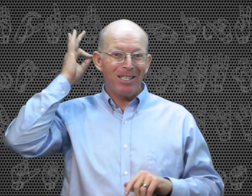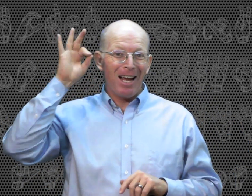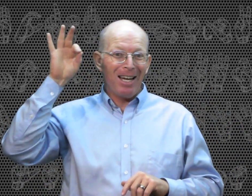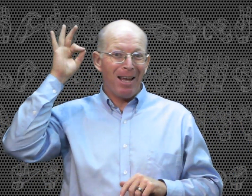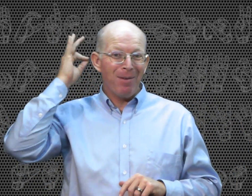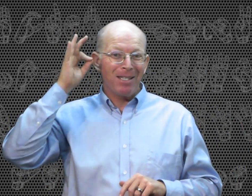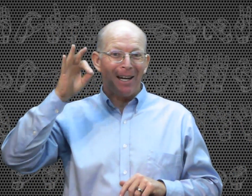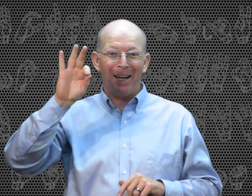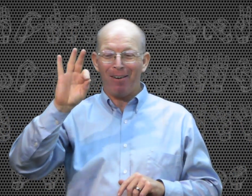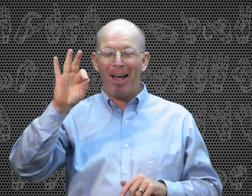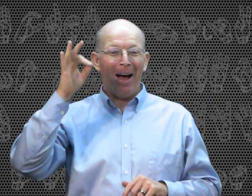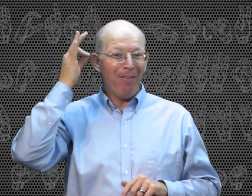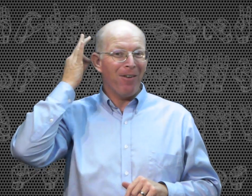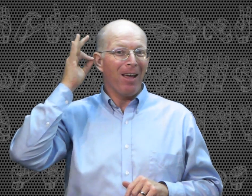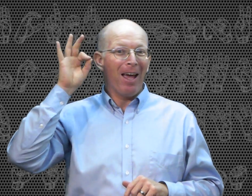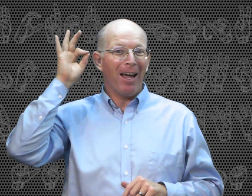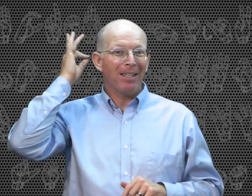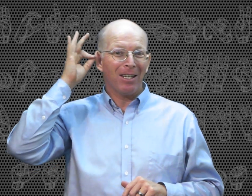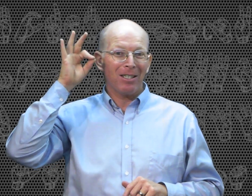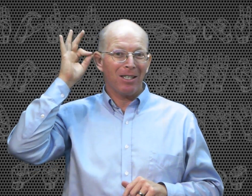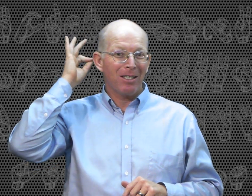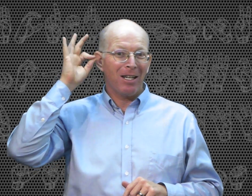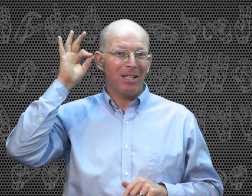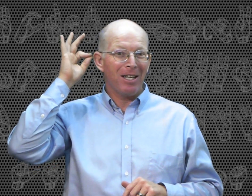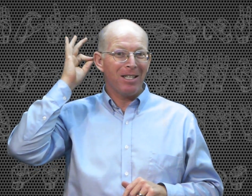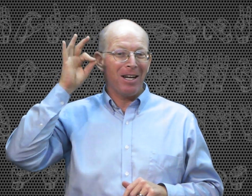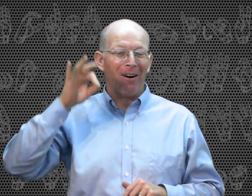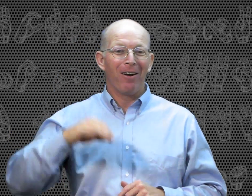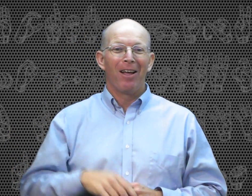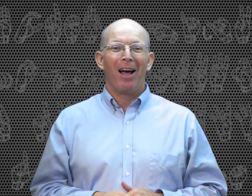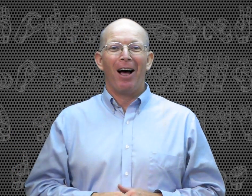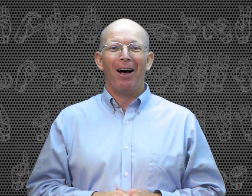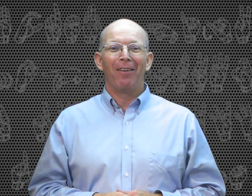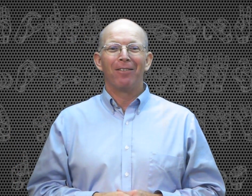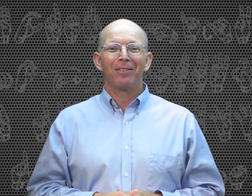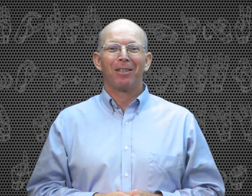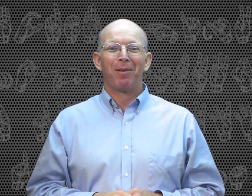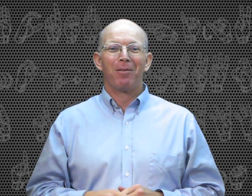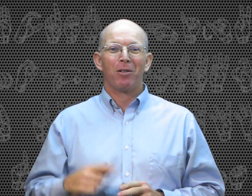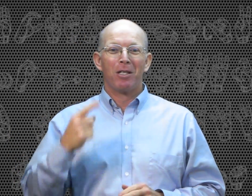So his sign name is the letter F just touching his ear.